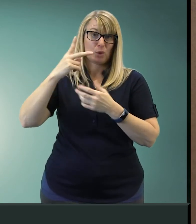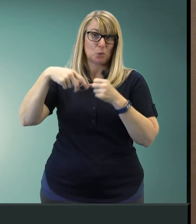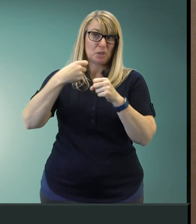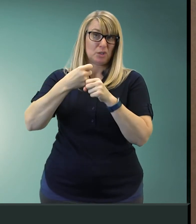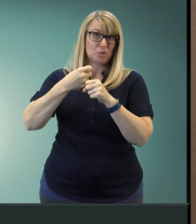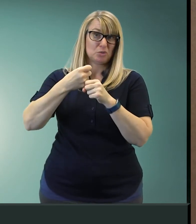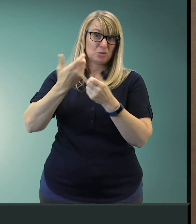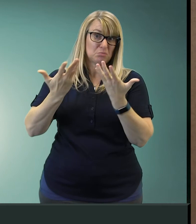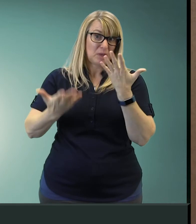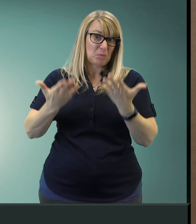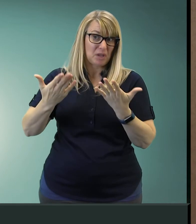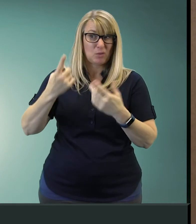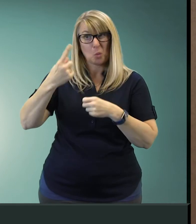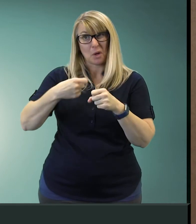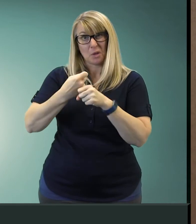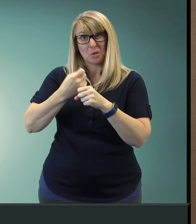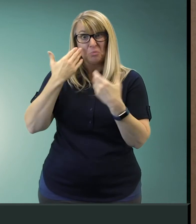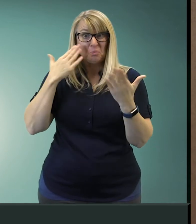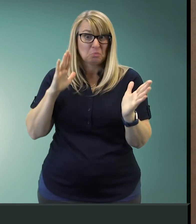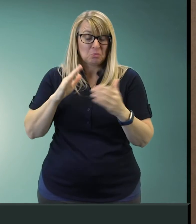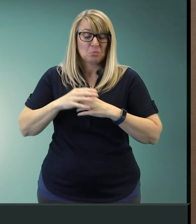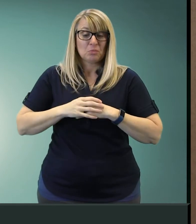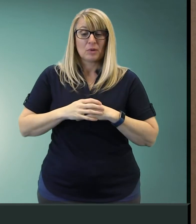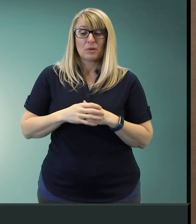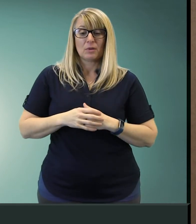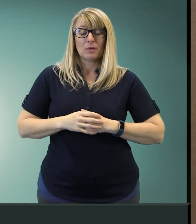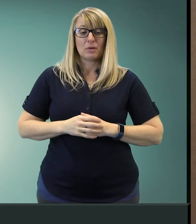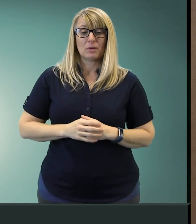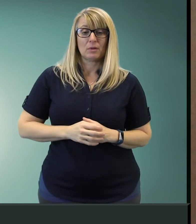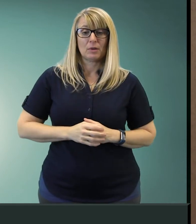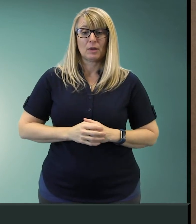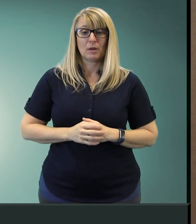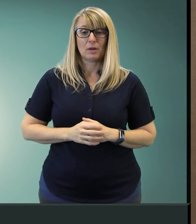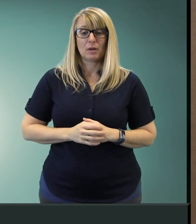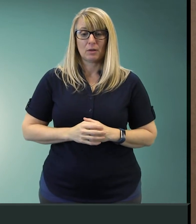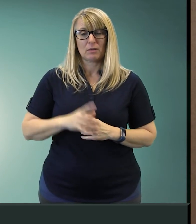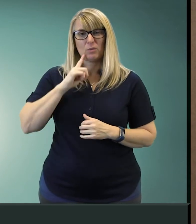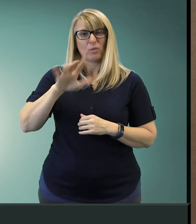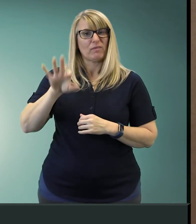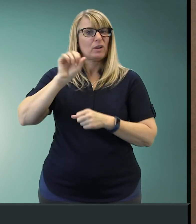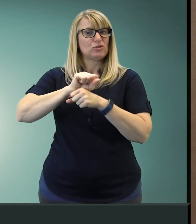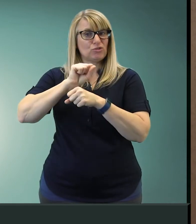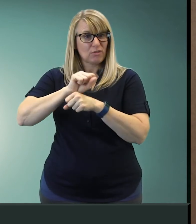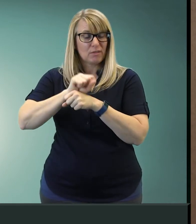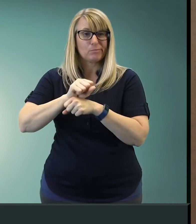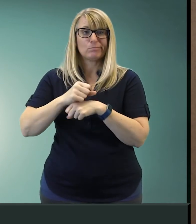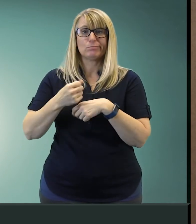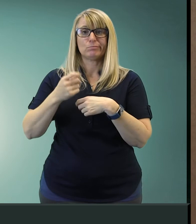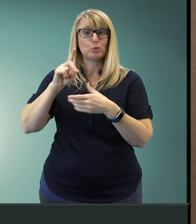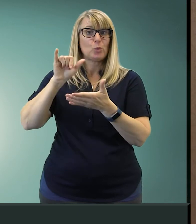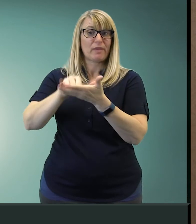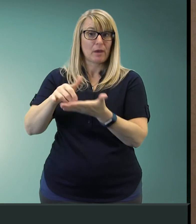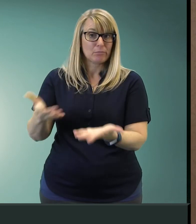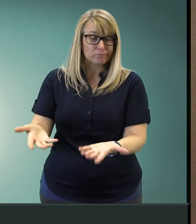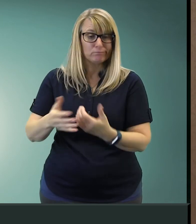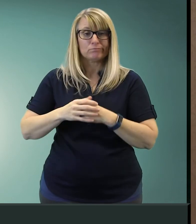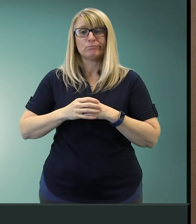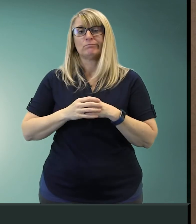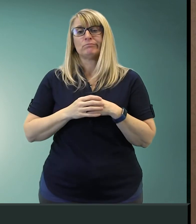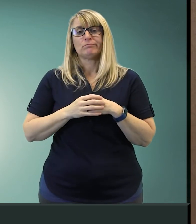for a couple of years potentially, maybe a year, I don't know, and I'll just find a job and do that.